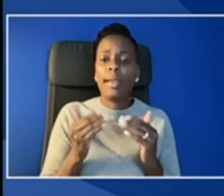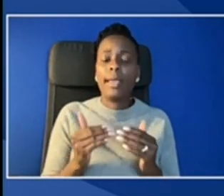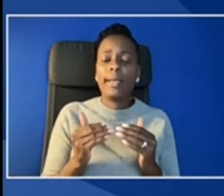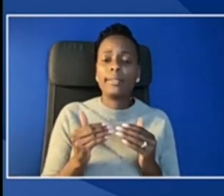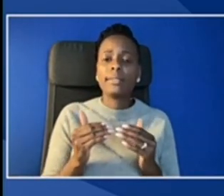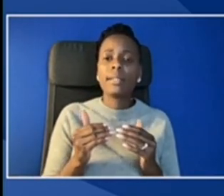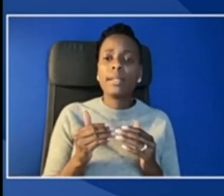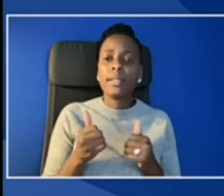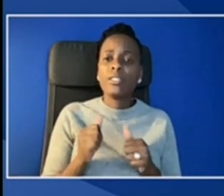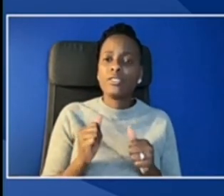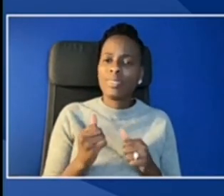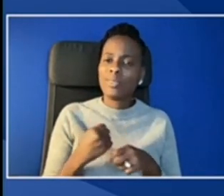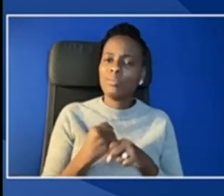prosperous society for us all.